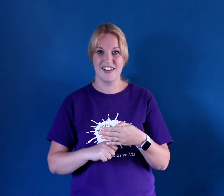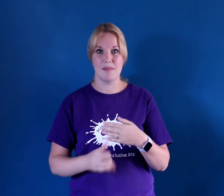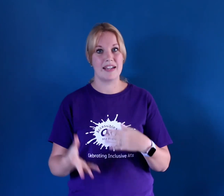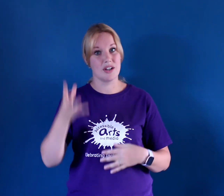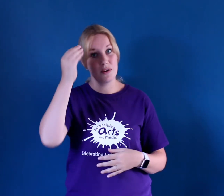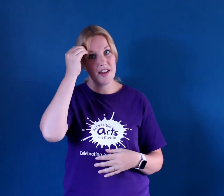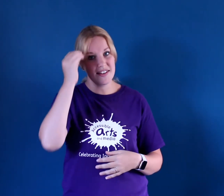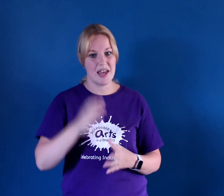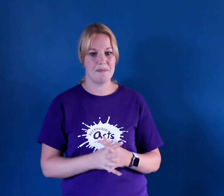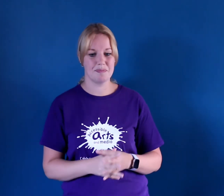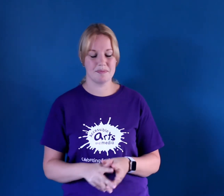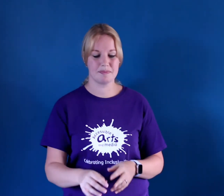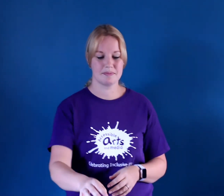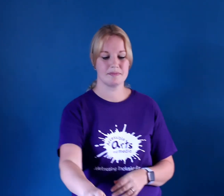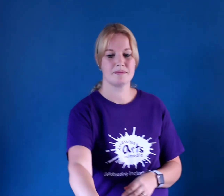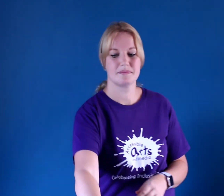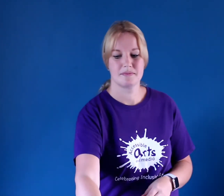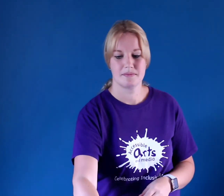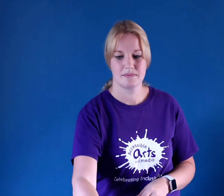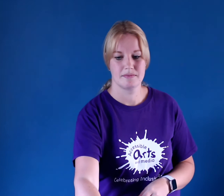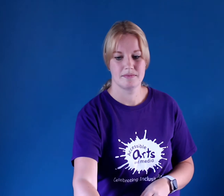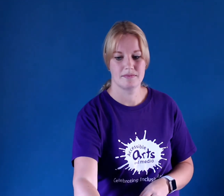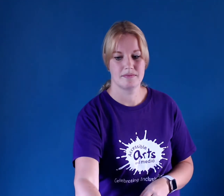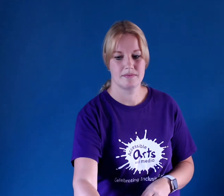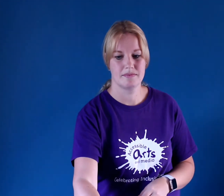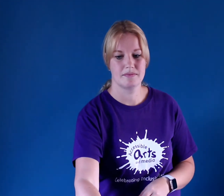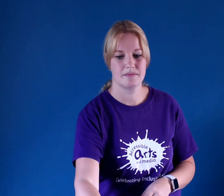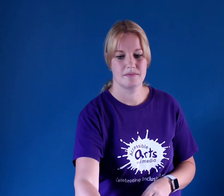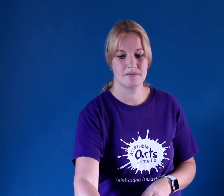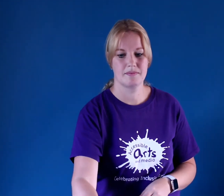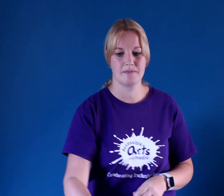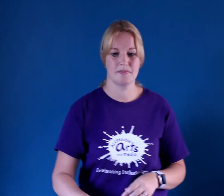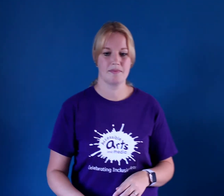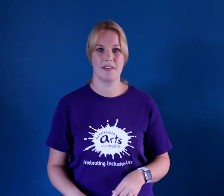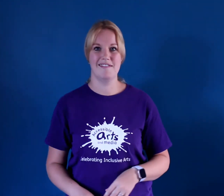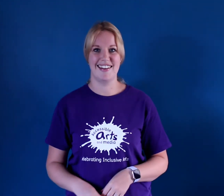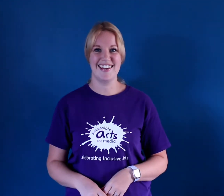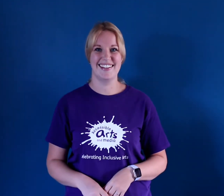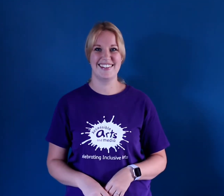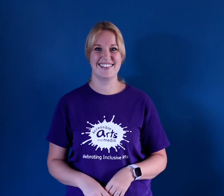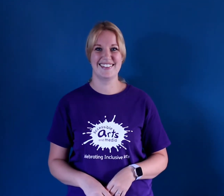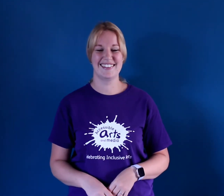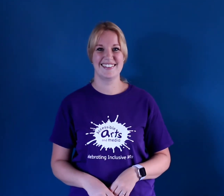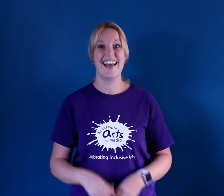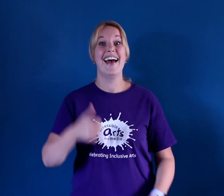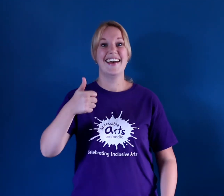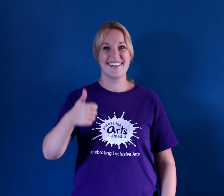to make sure we’ve learnt it. Ready?